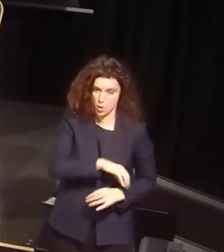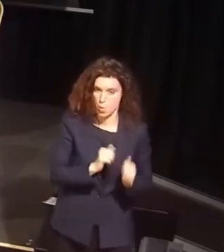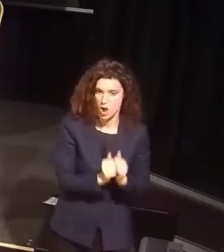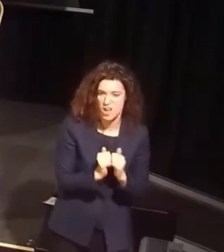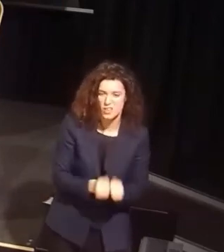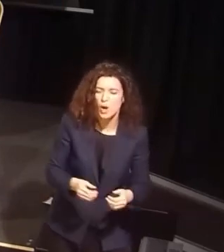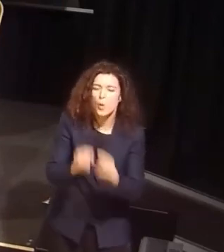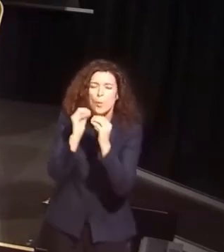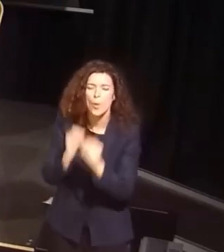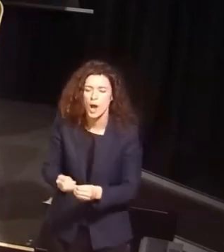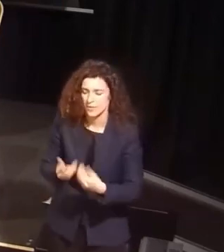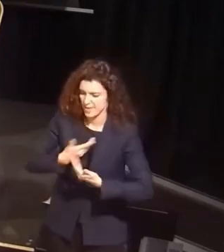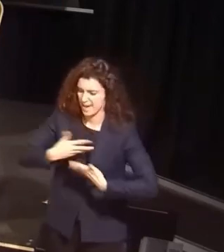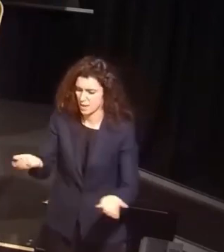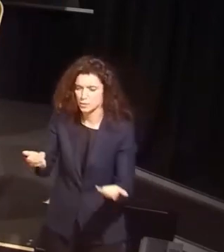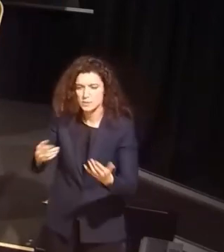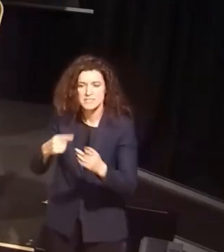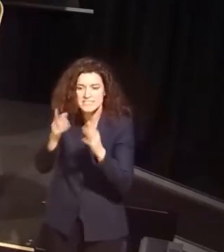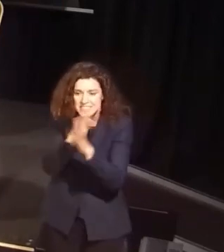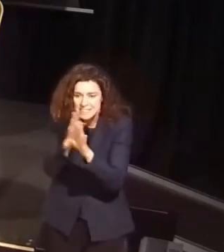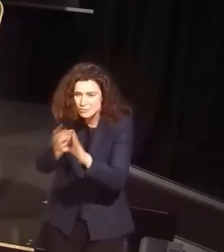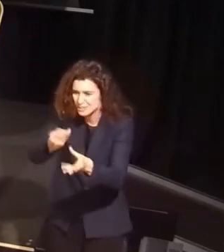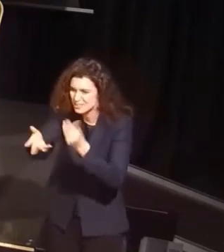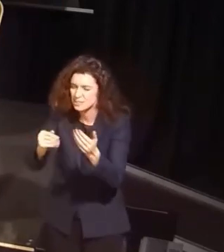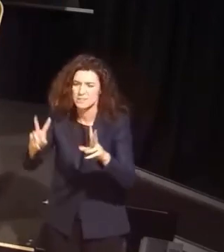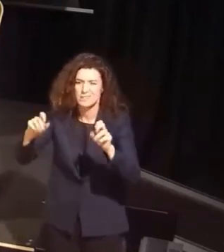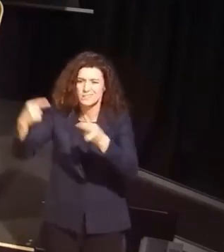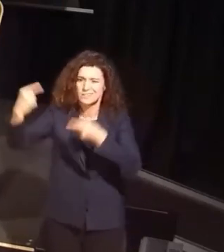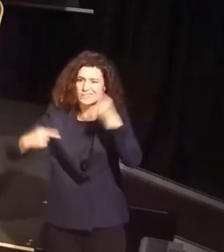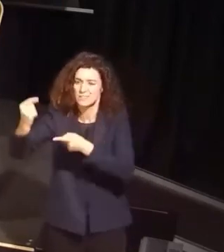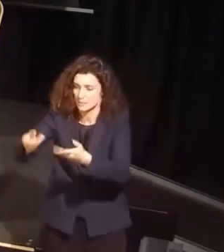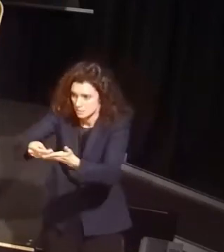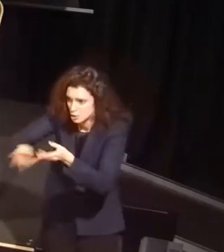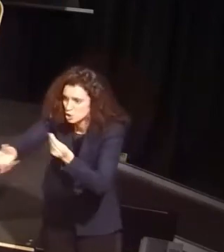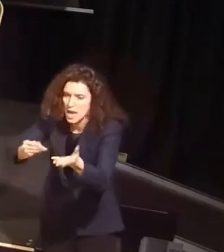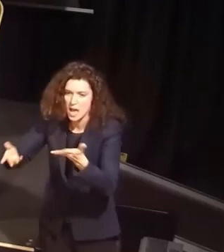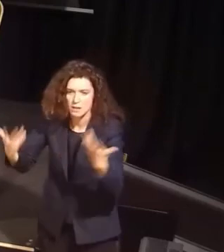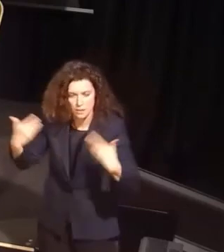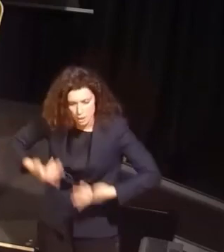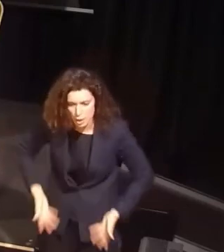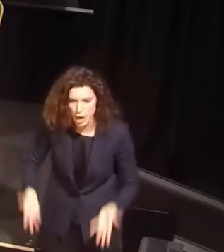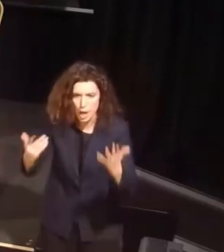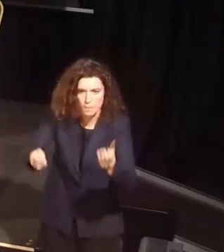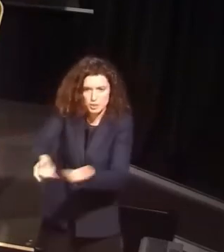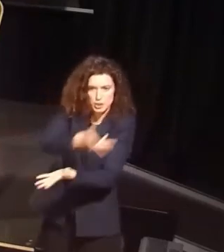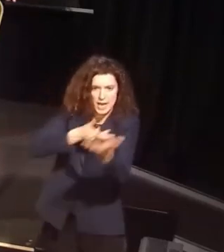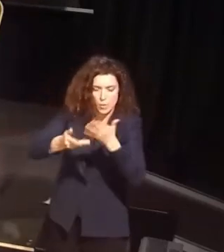we're all prepared to help the opposition if it helps everyone, And you guys are amazing, thank you.